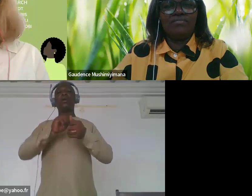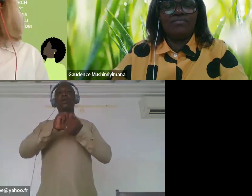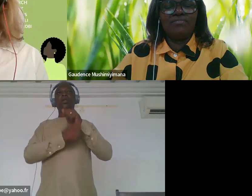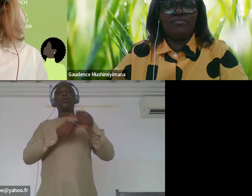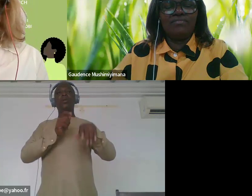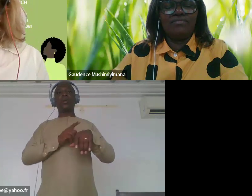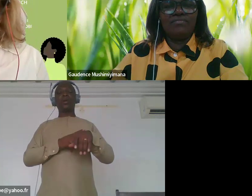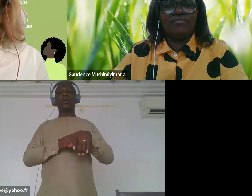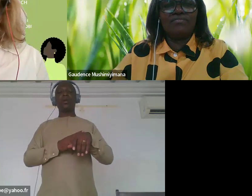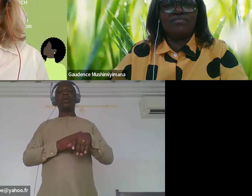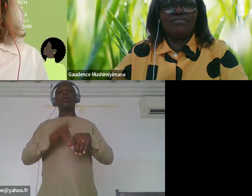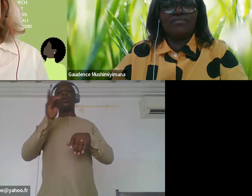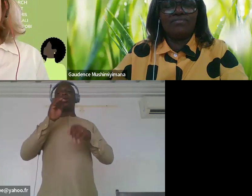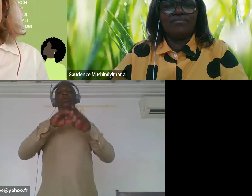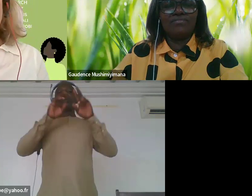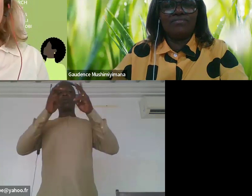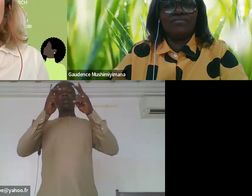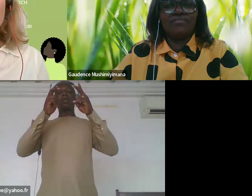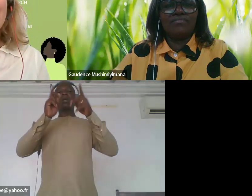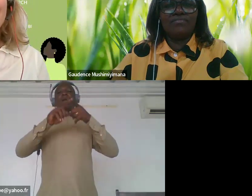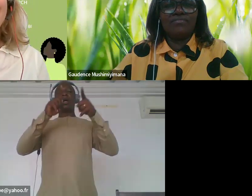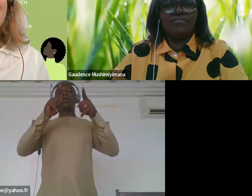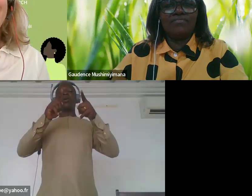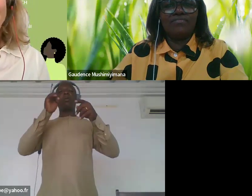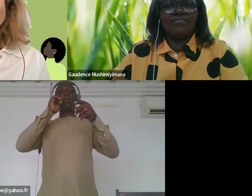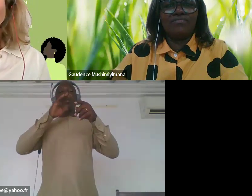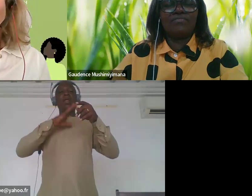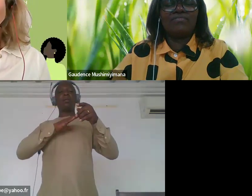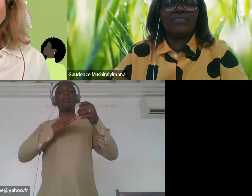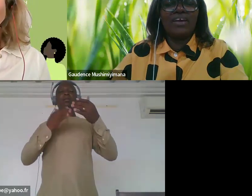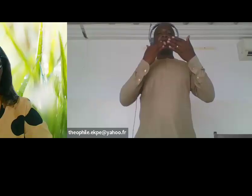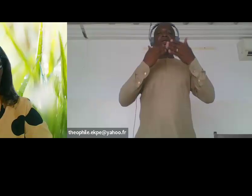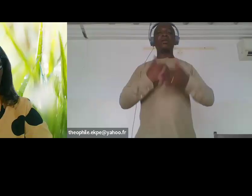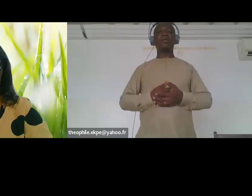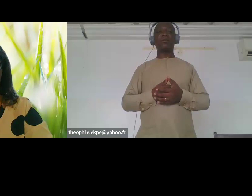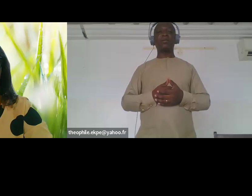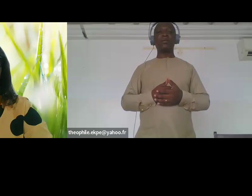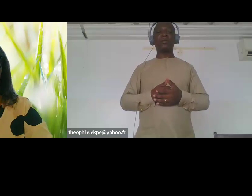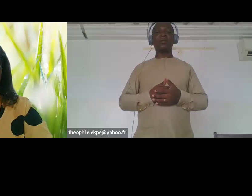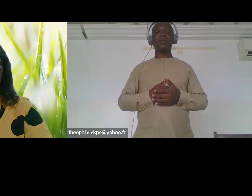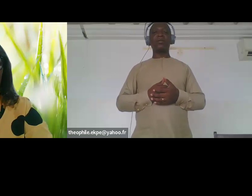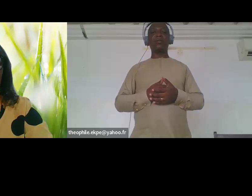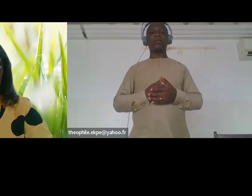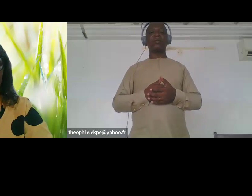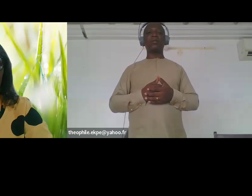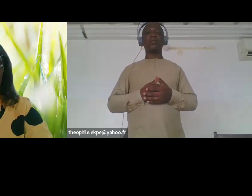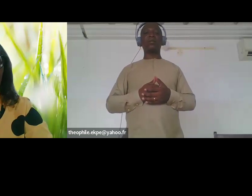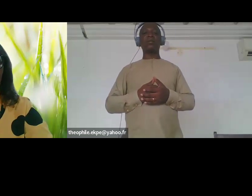dans ton contexte à toi ma cher godans um thank you Sophie um thank you to